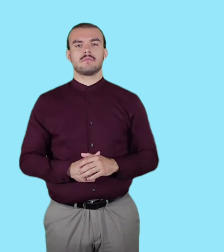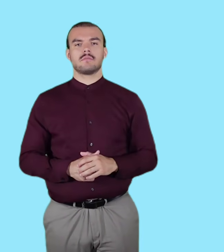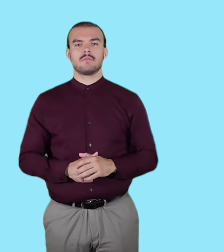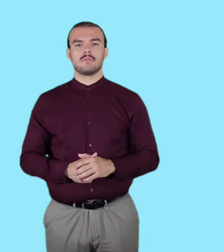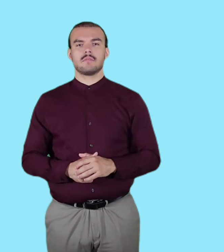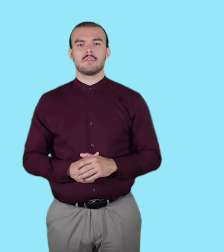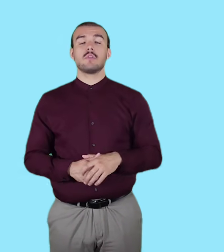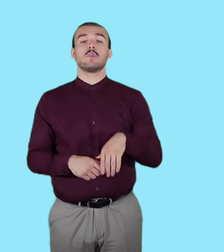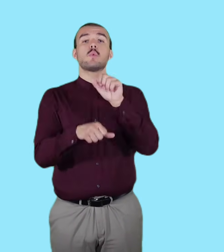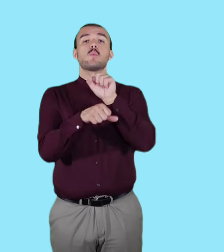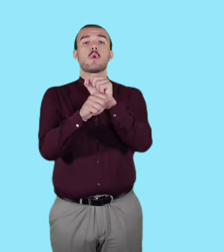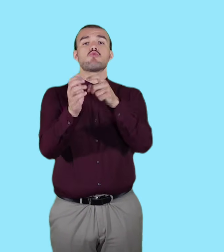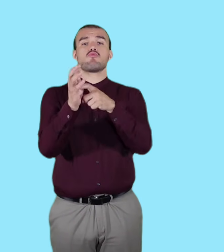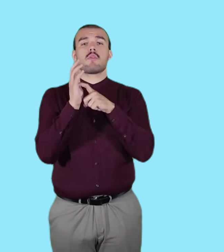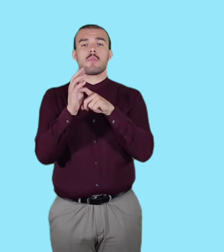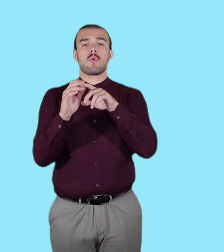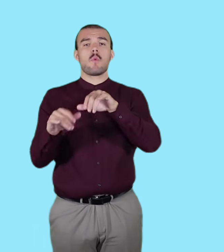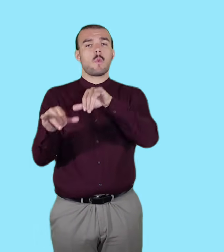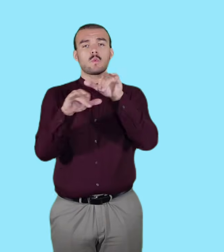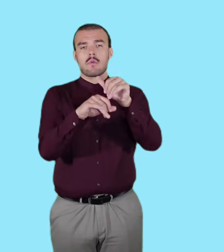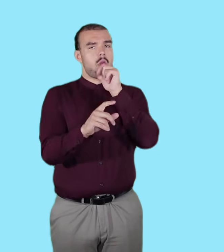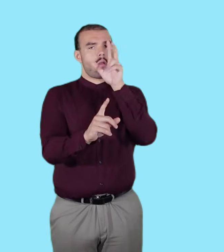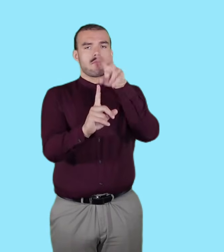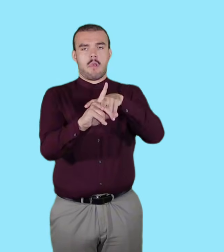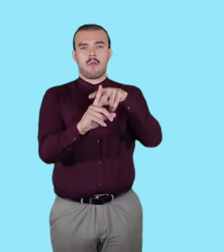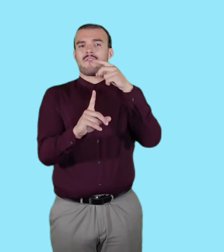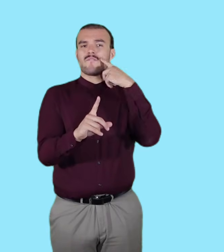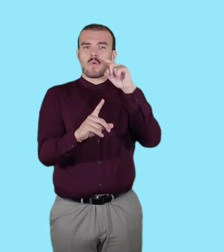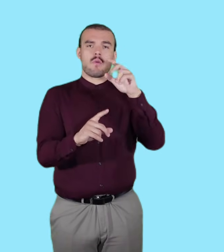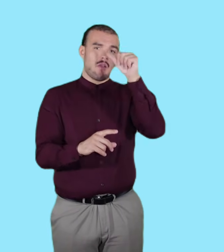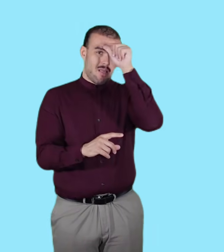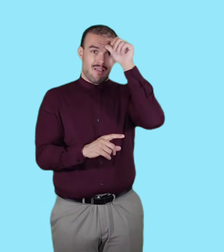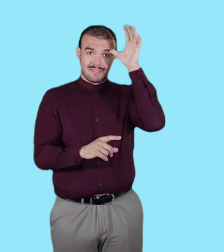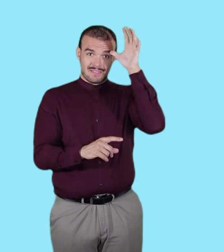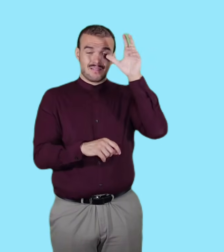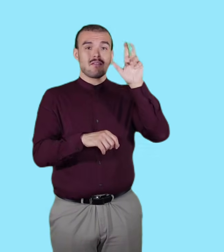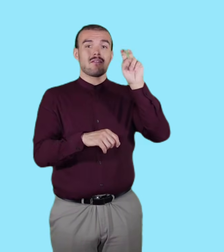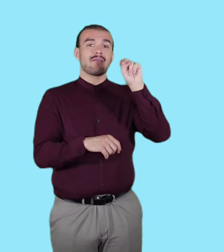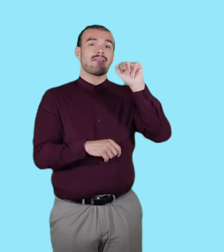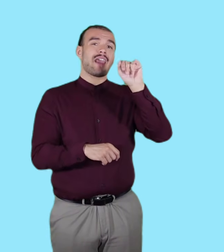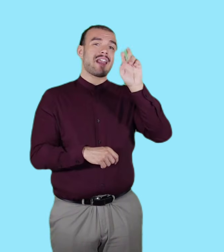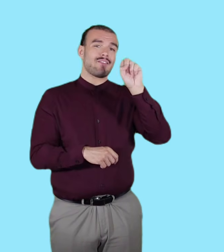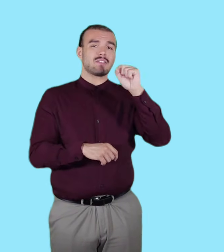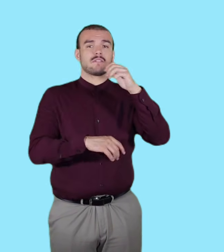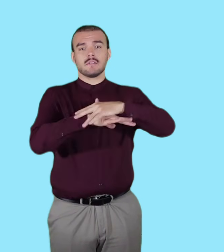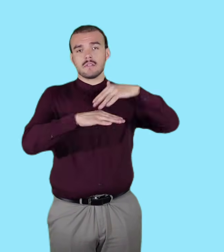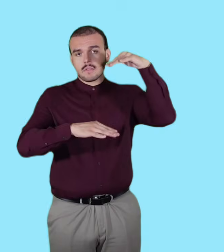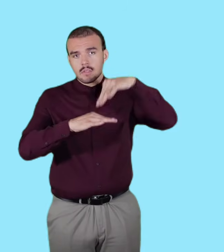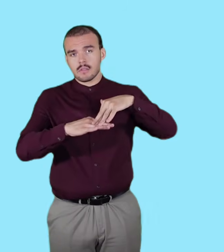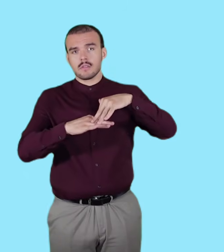The work requirement also does not apply to Alaska Natives, Native Americans,